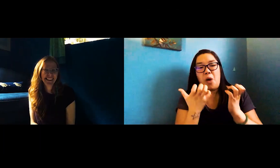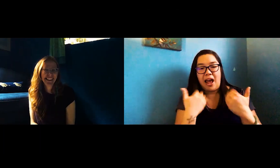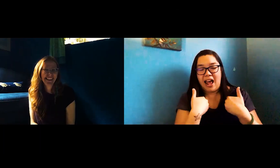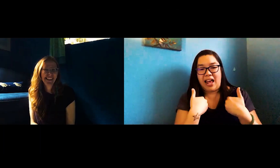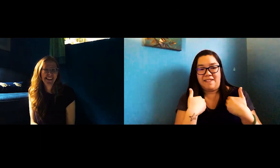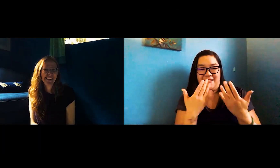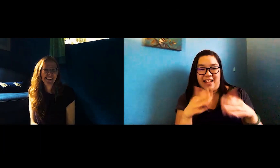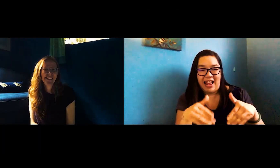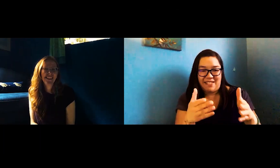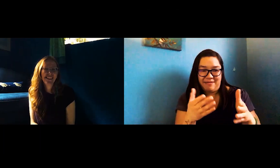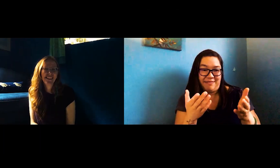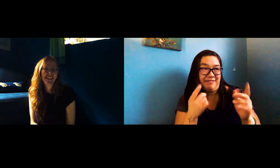What talent would you like to have?